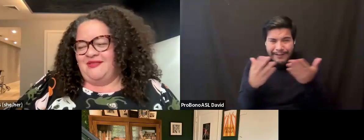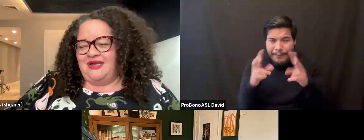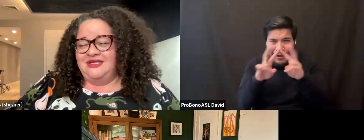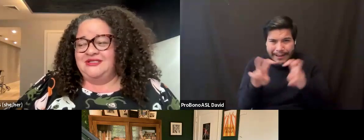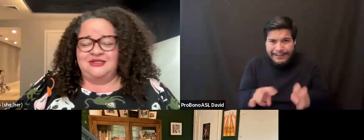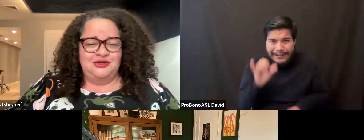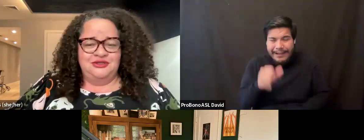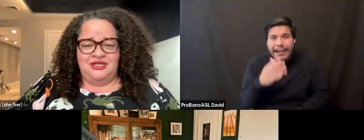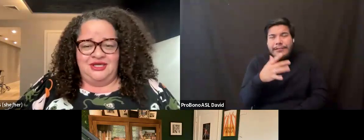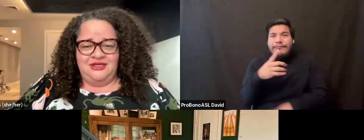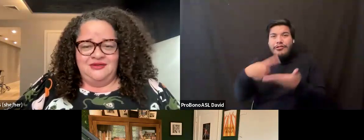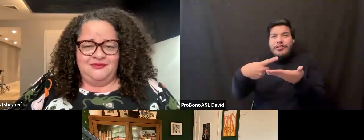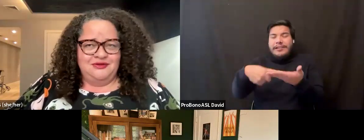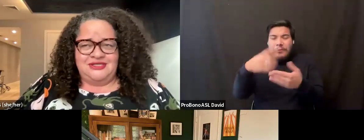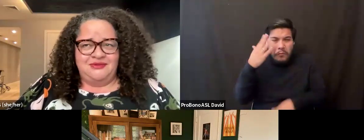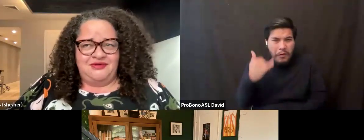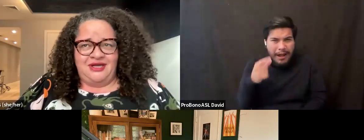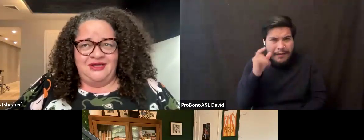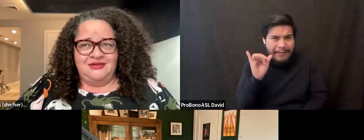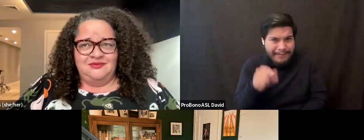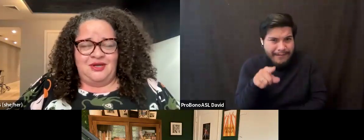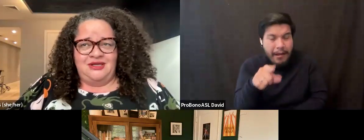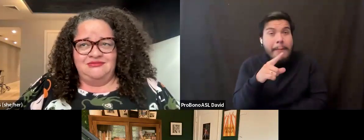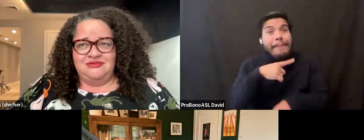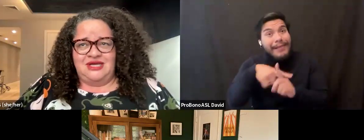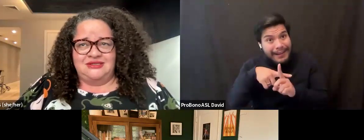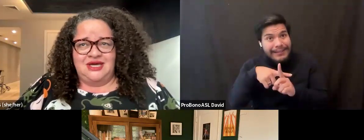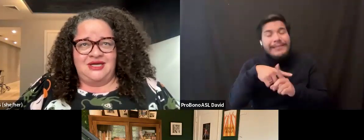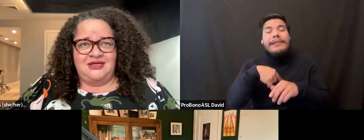why that is. And certainly further signifying weight has not